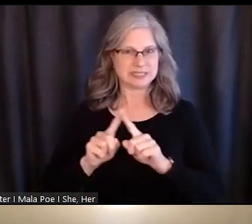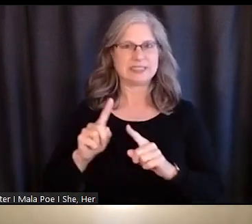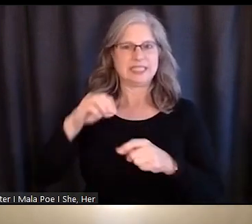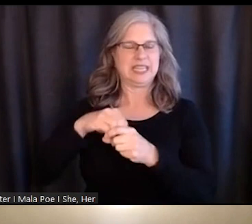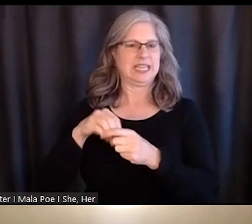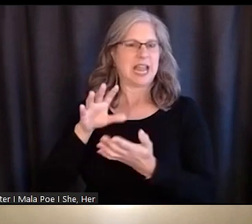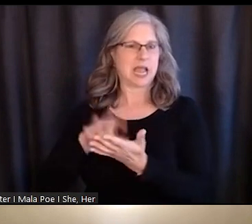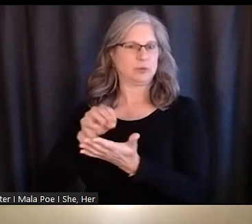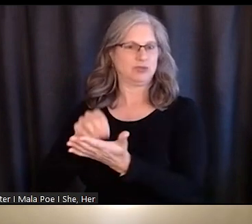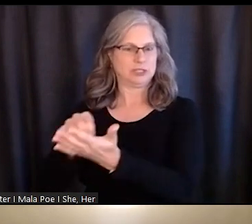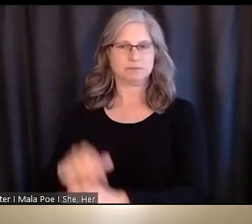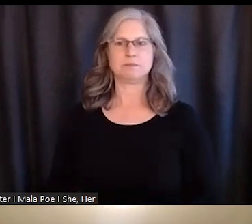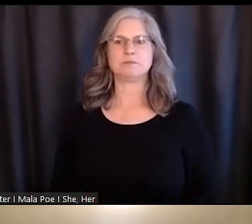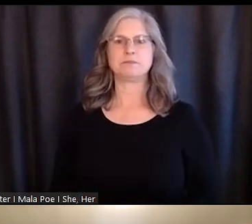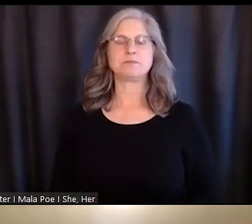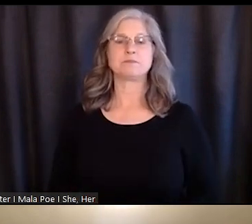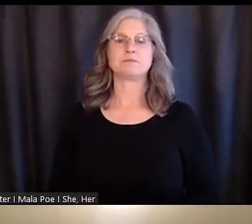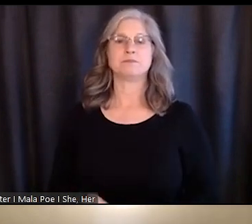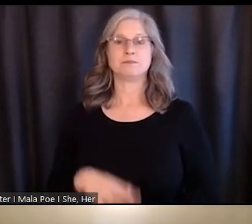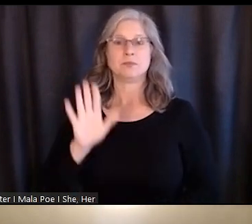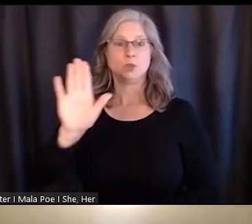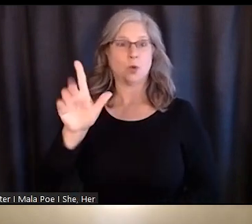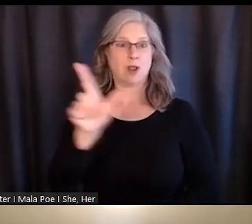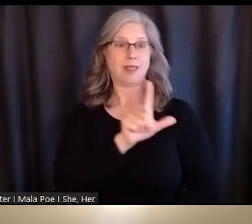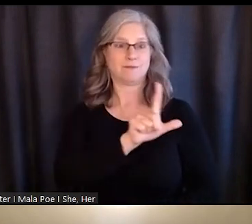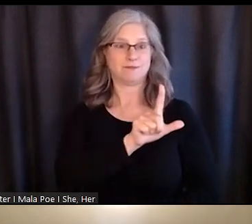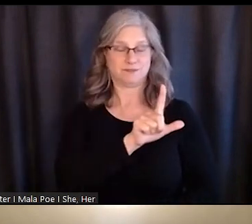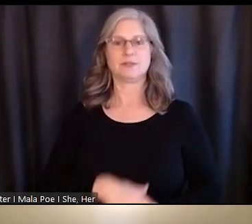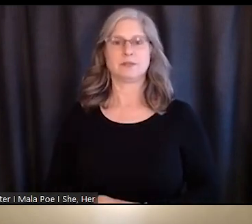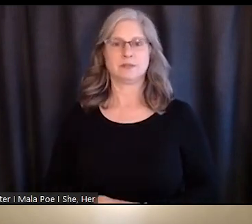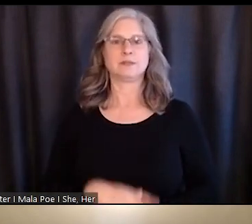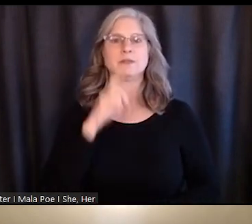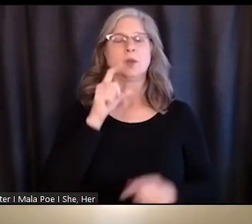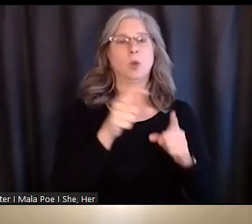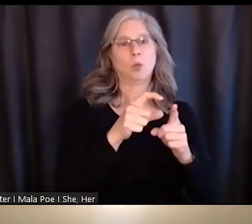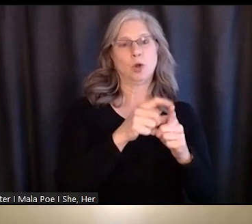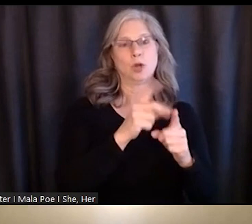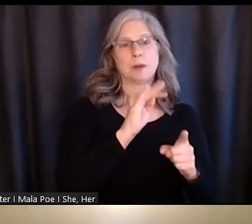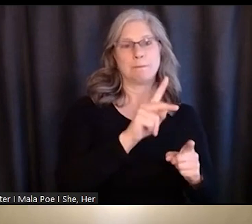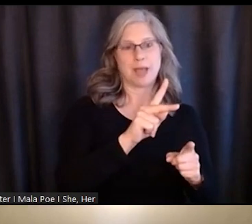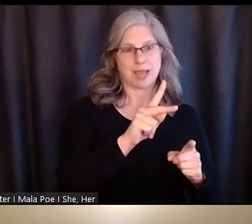So the figure on the left here is data from the Word Bank data repository.